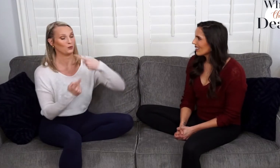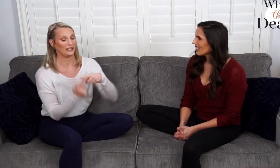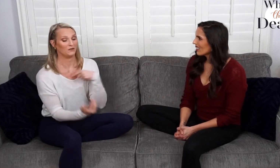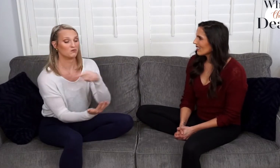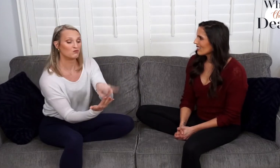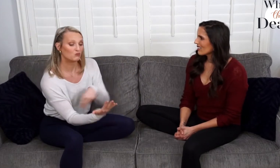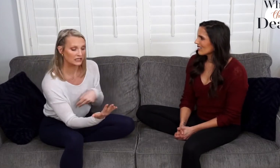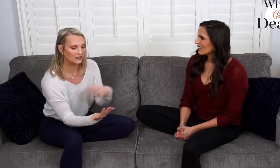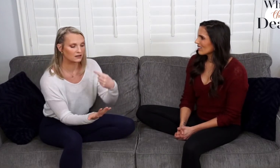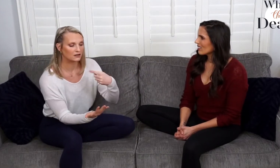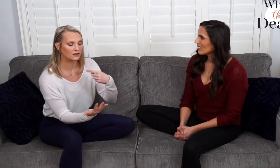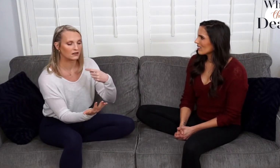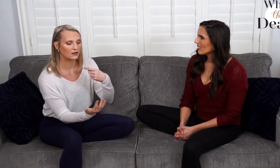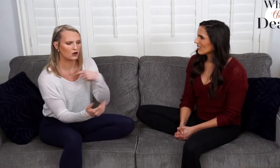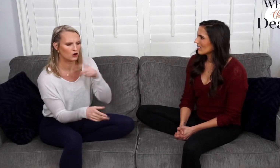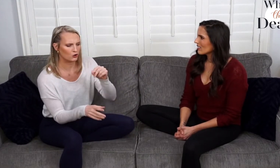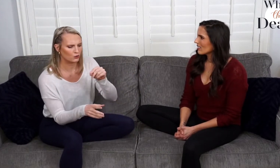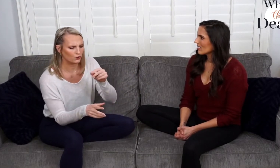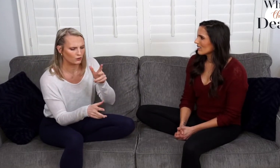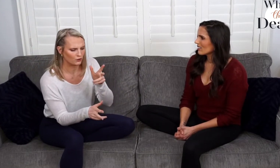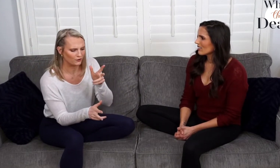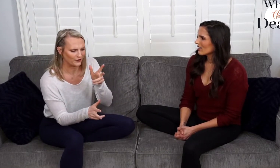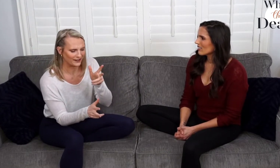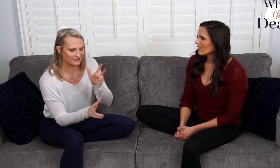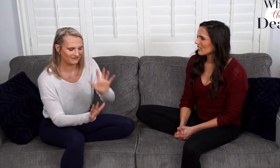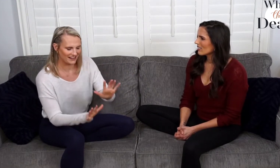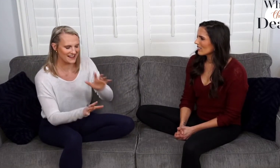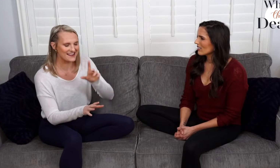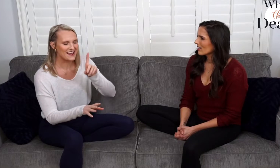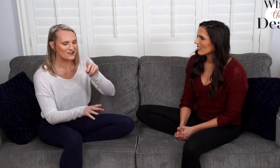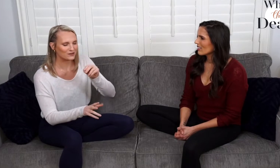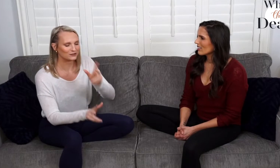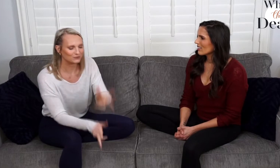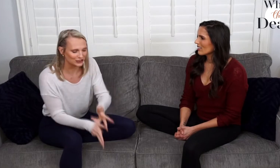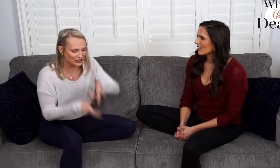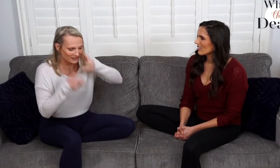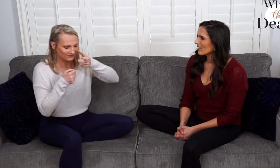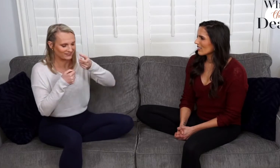when I read English, I... okay, I do receive